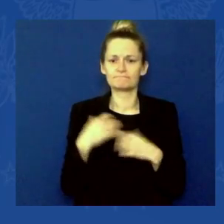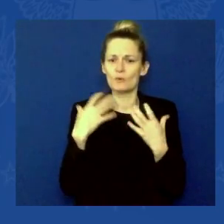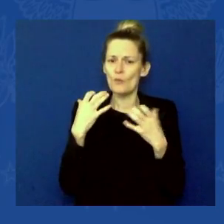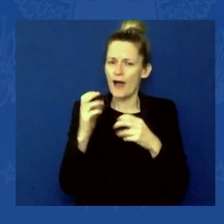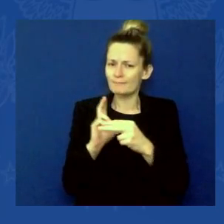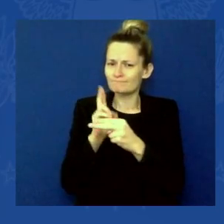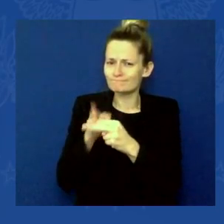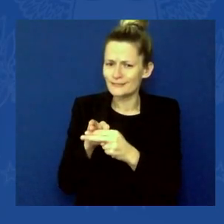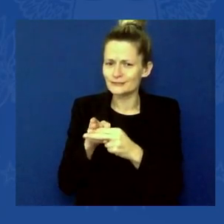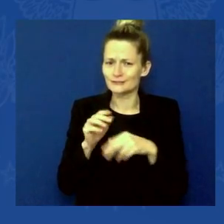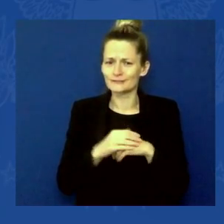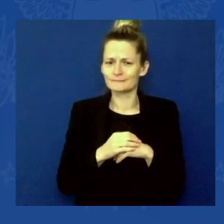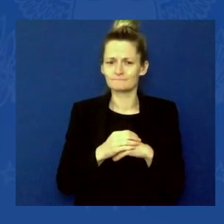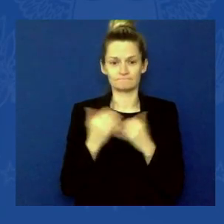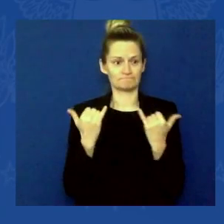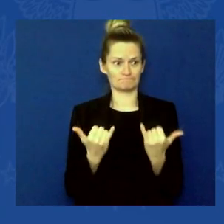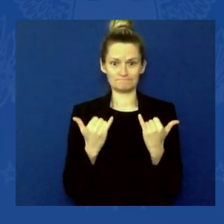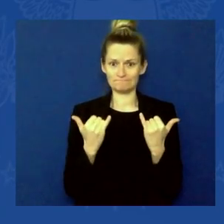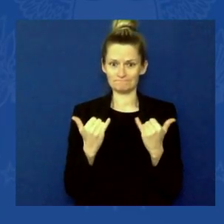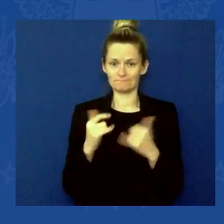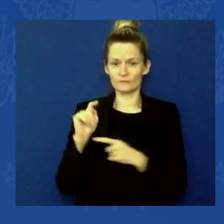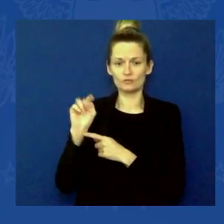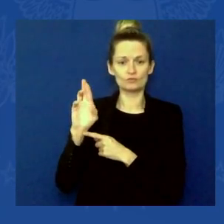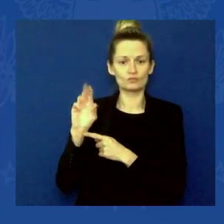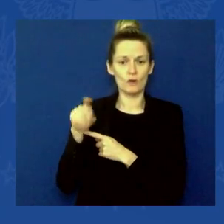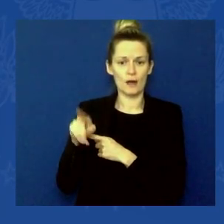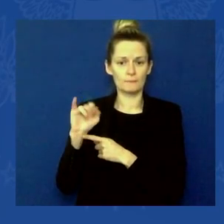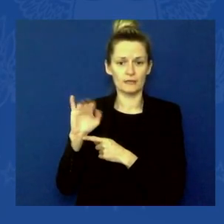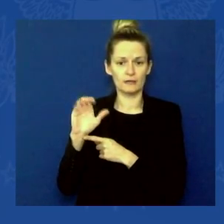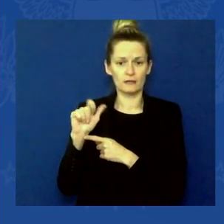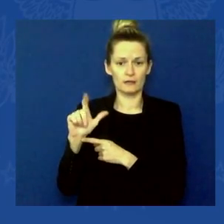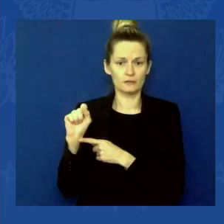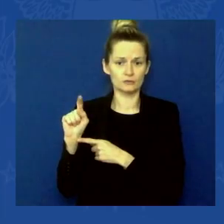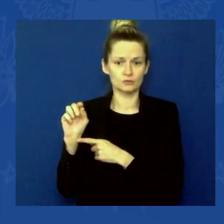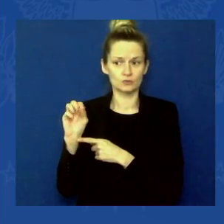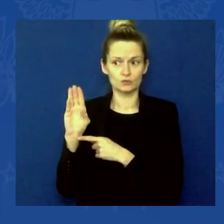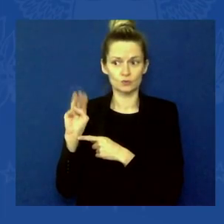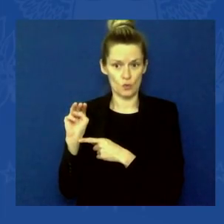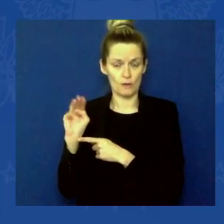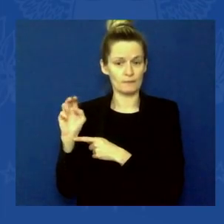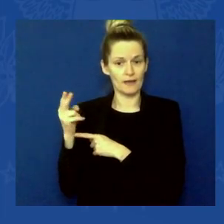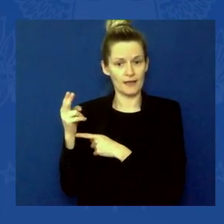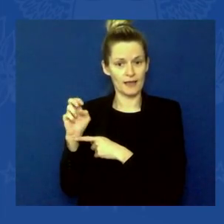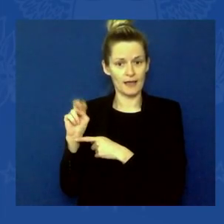Henri, which made landfall at approximately 12:15 this afternoon in Rhode Island.